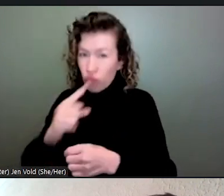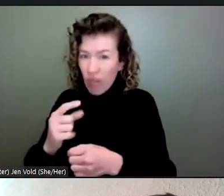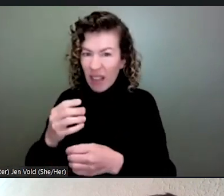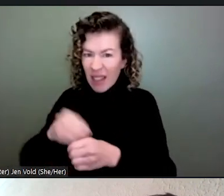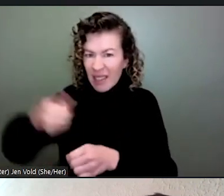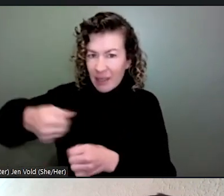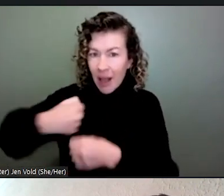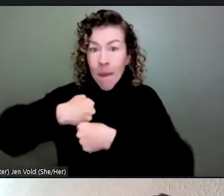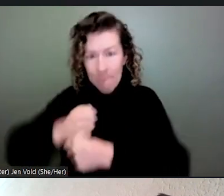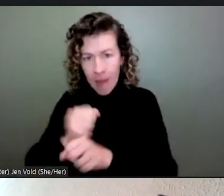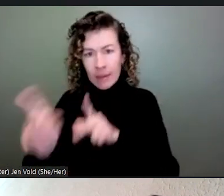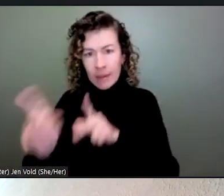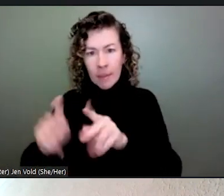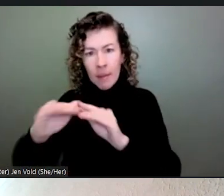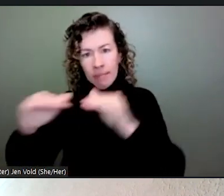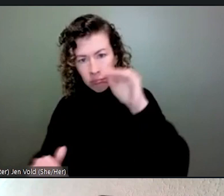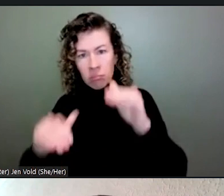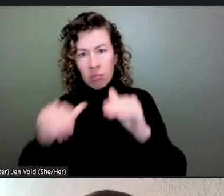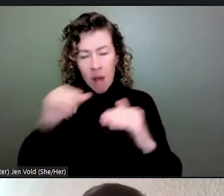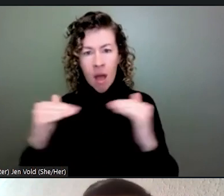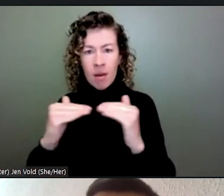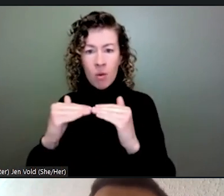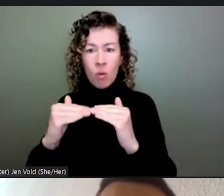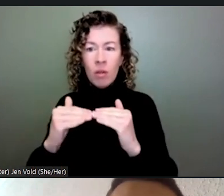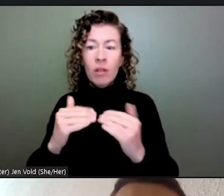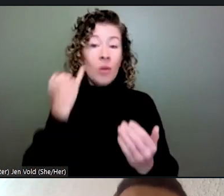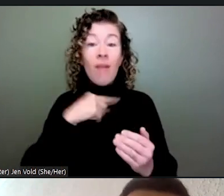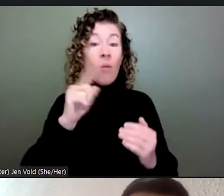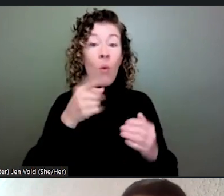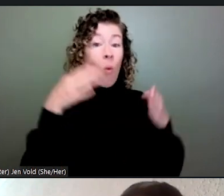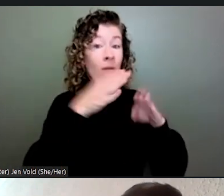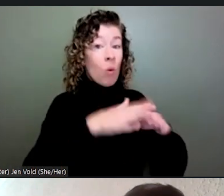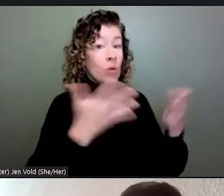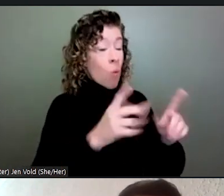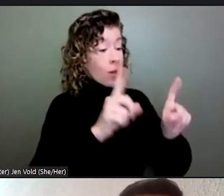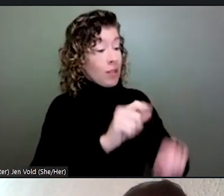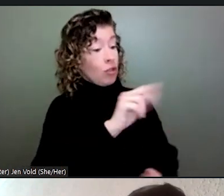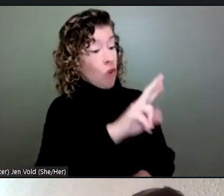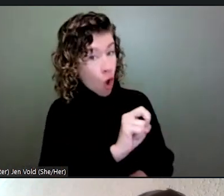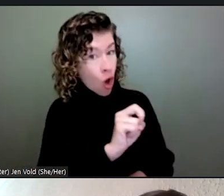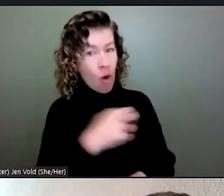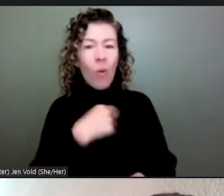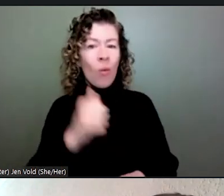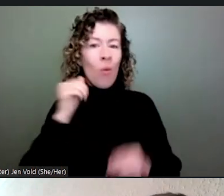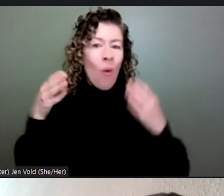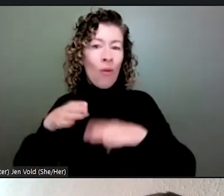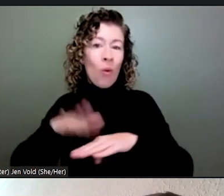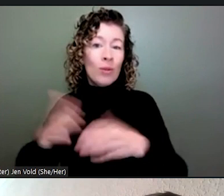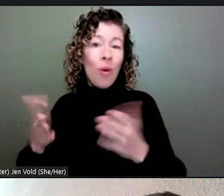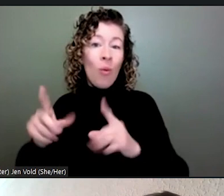So obviously this doesn't if we only focus on what tests are, we don't focus on what tests do and look at the kind of social impact of these.